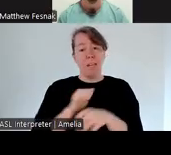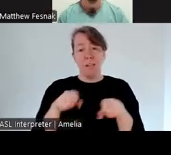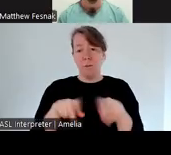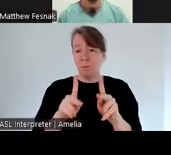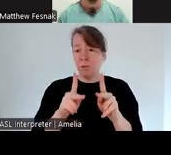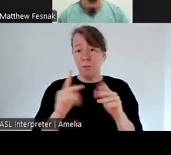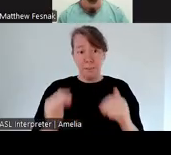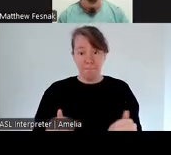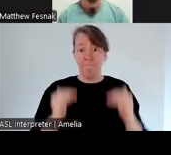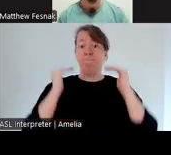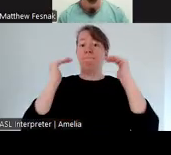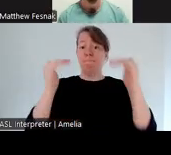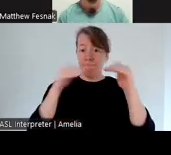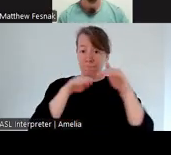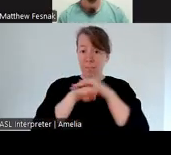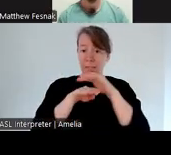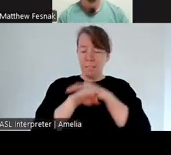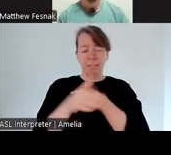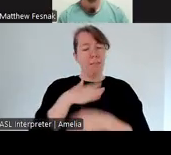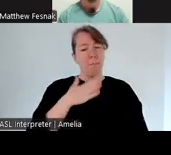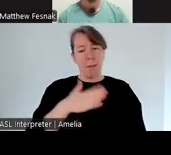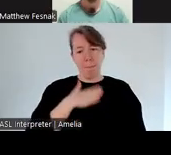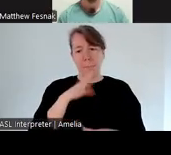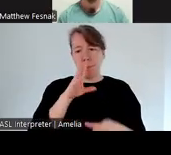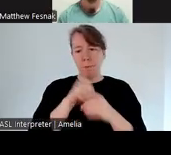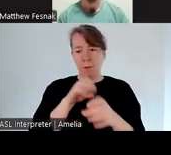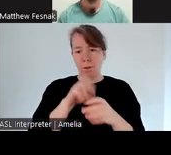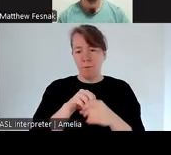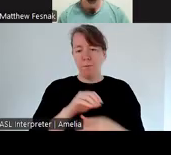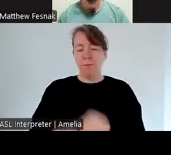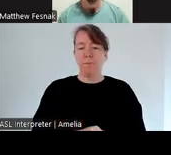And first and foremost, accessibility in my mind, uh, especially when